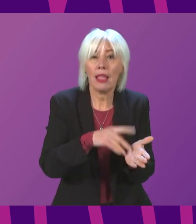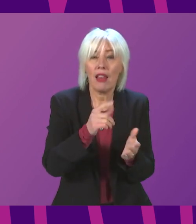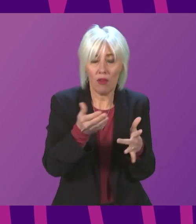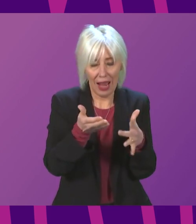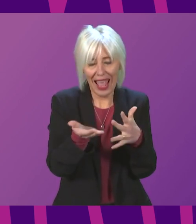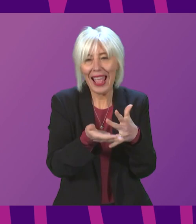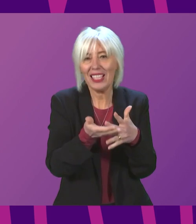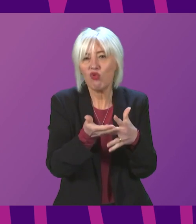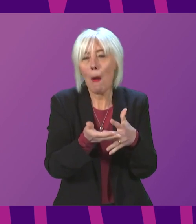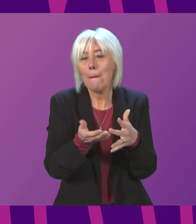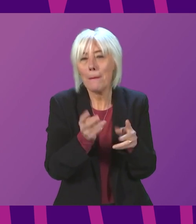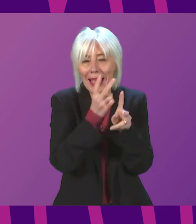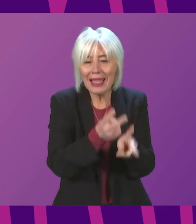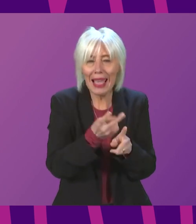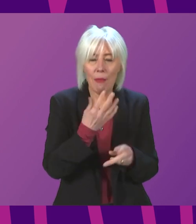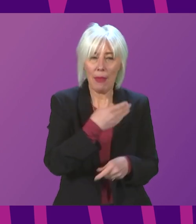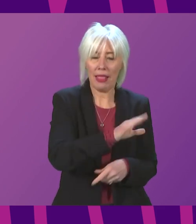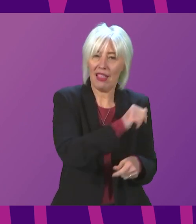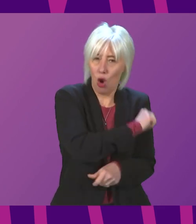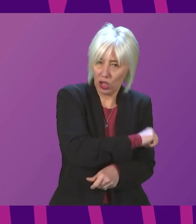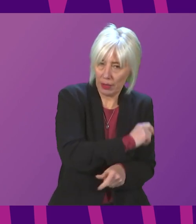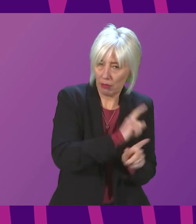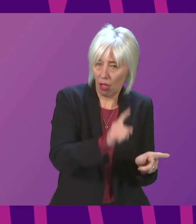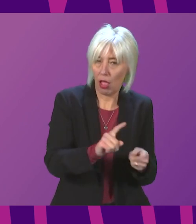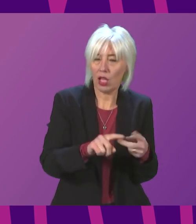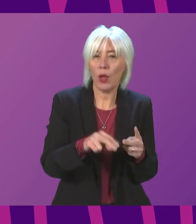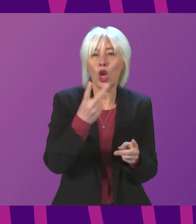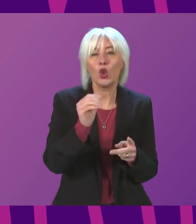for people who are leaving hospital, £20 million to enhance multidisciplinary working